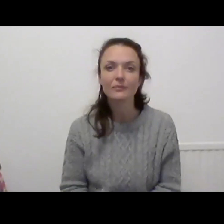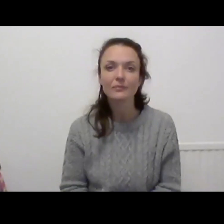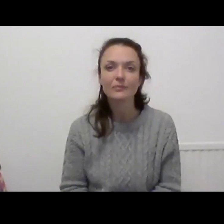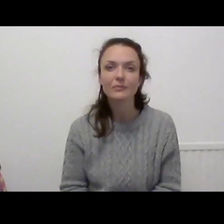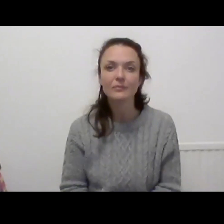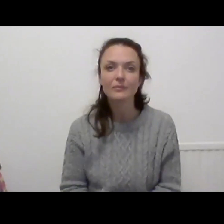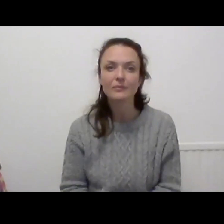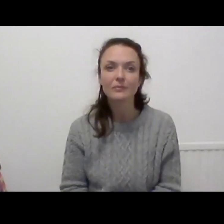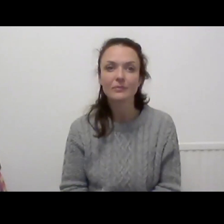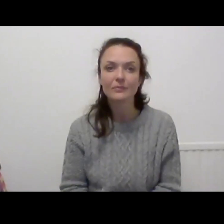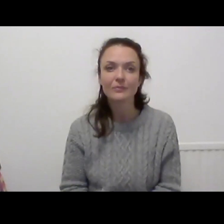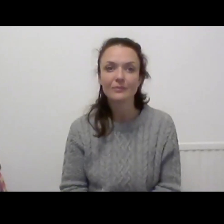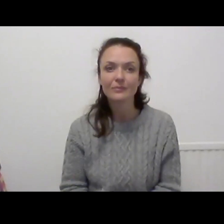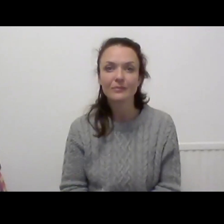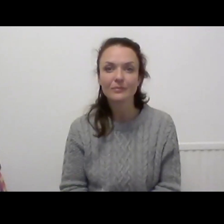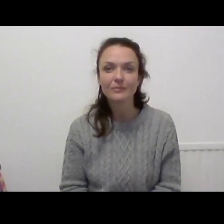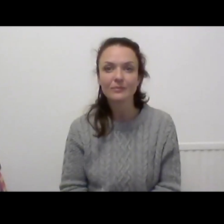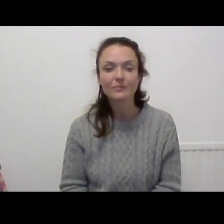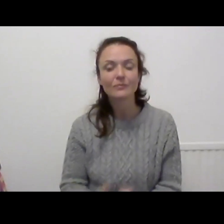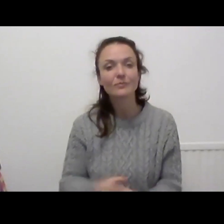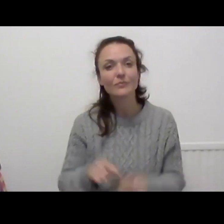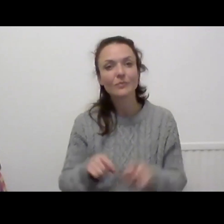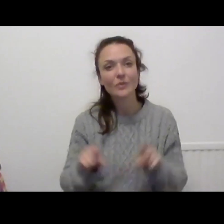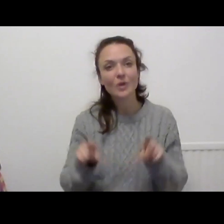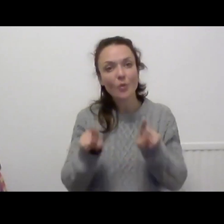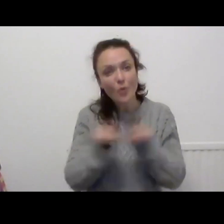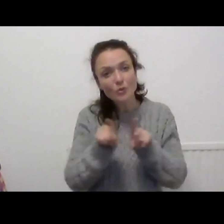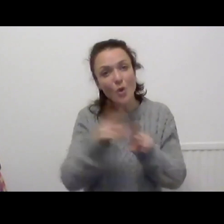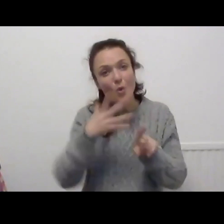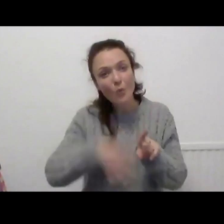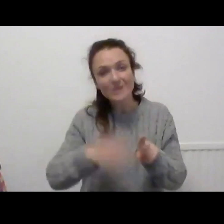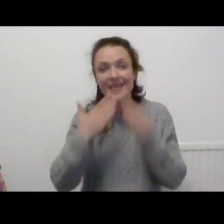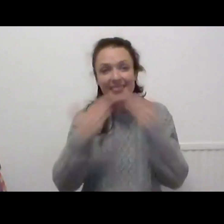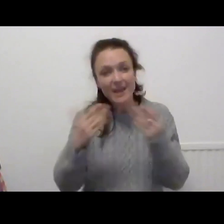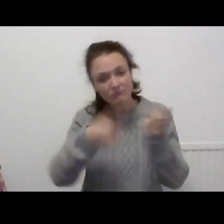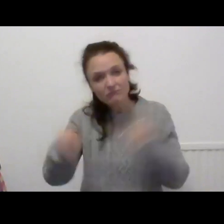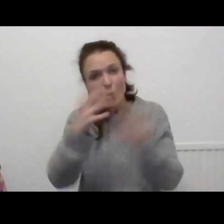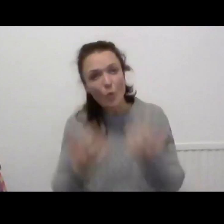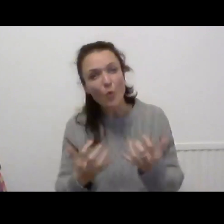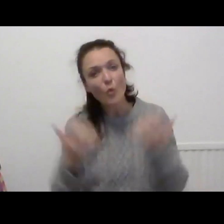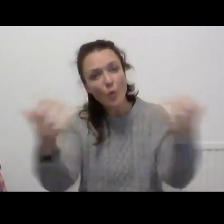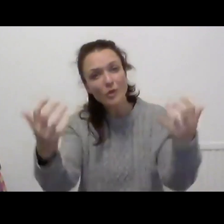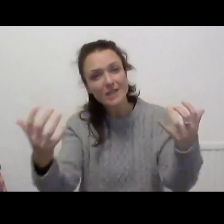And I want to thank you the audience for joining us this evening. As you heard from Joe,